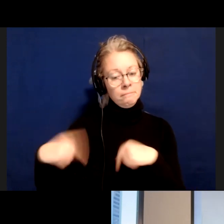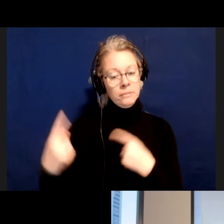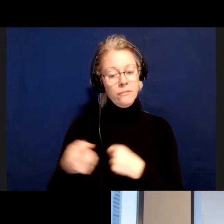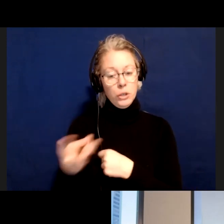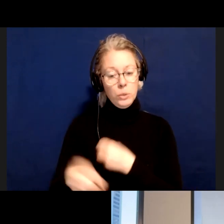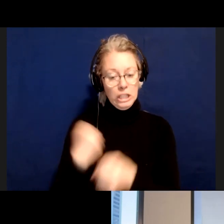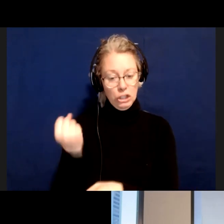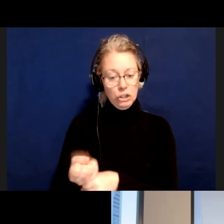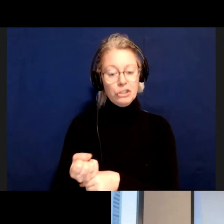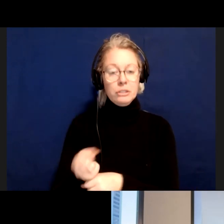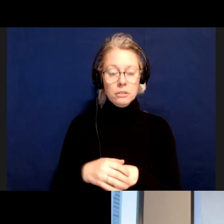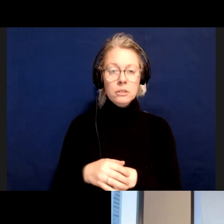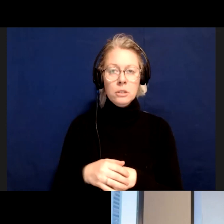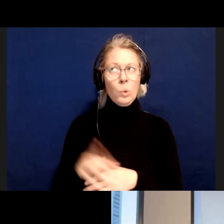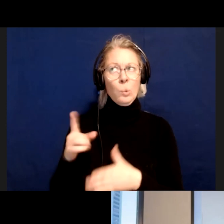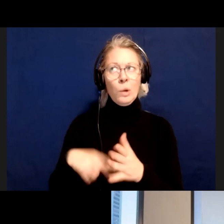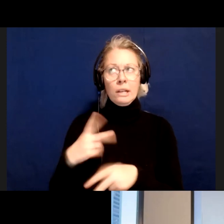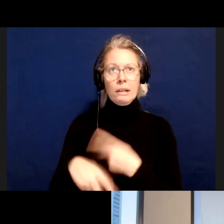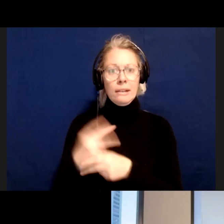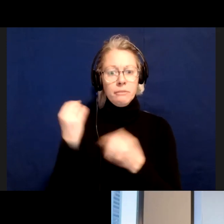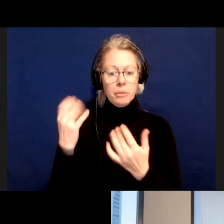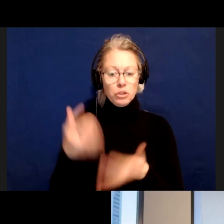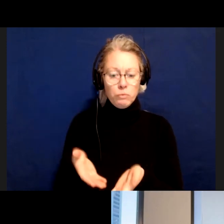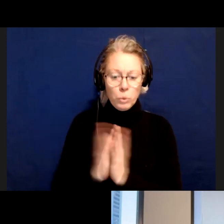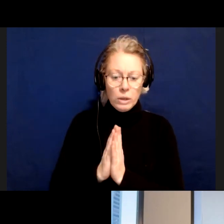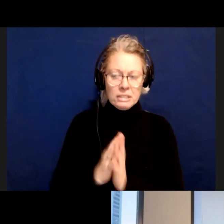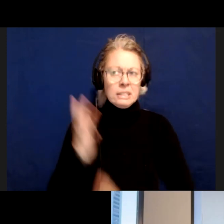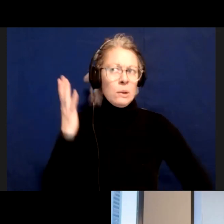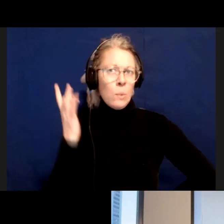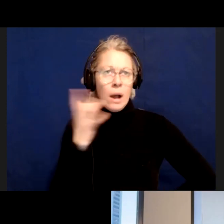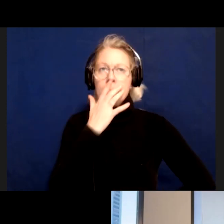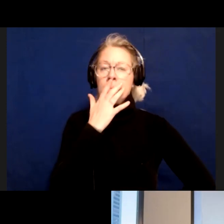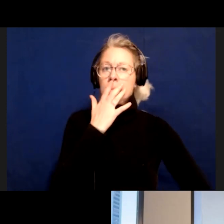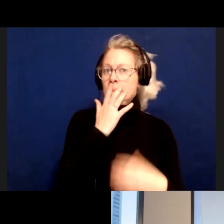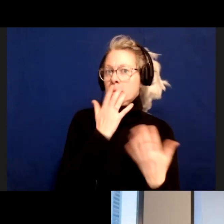what information we're requesting and why and how much information an assessment committee